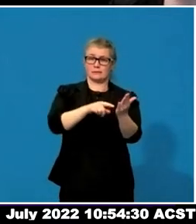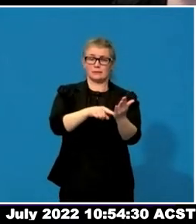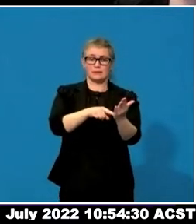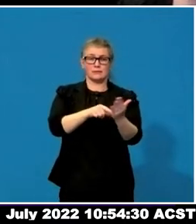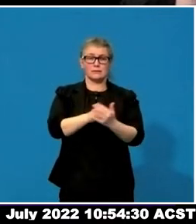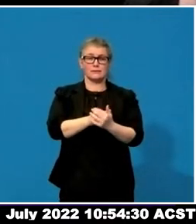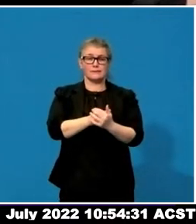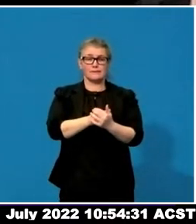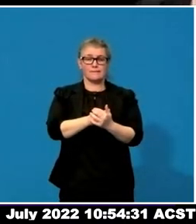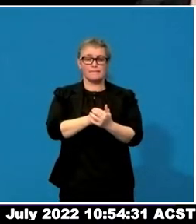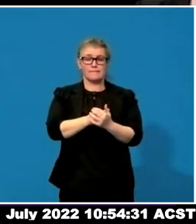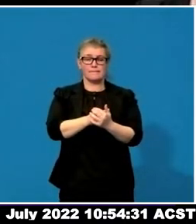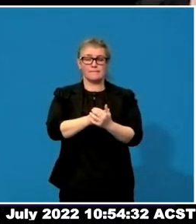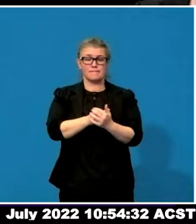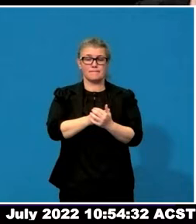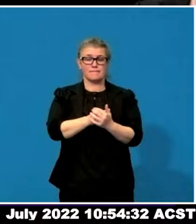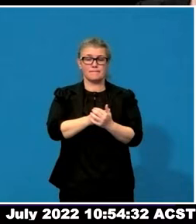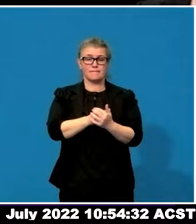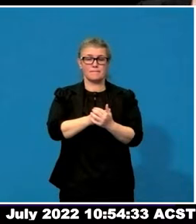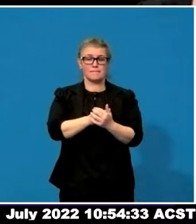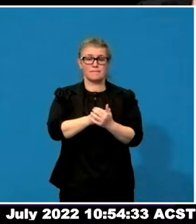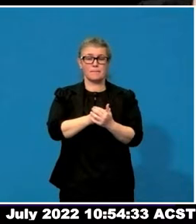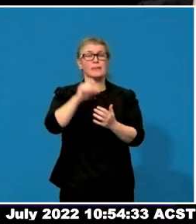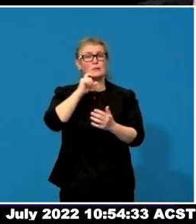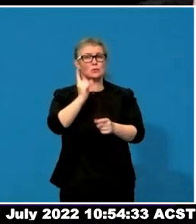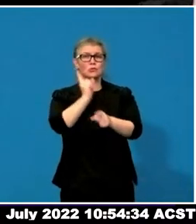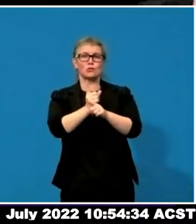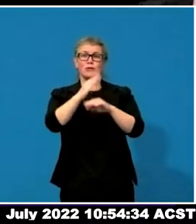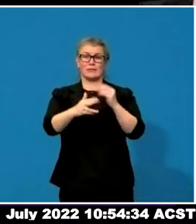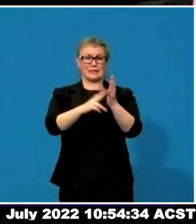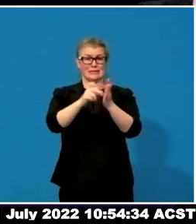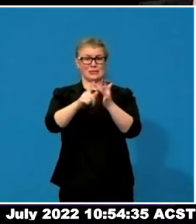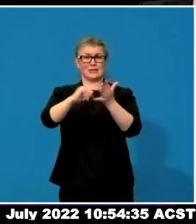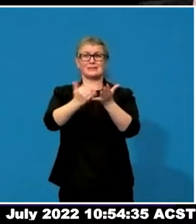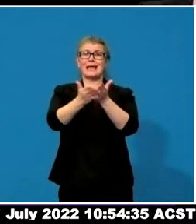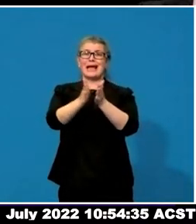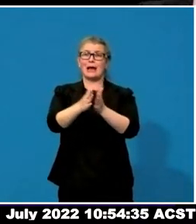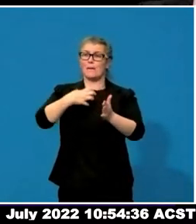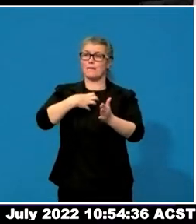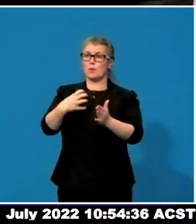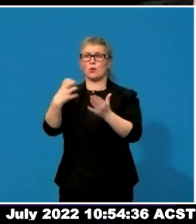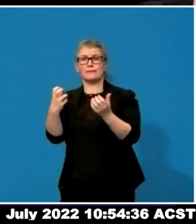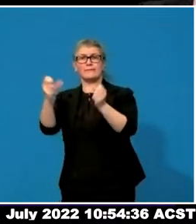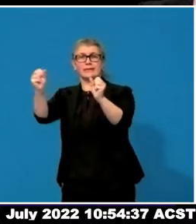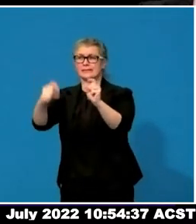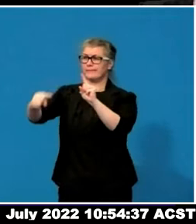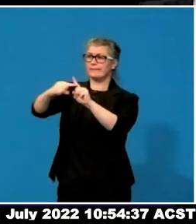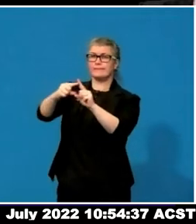model would be more effective in remote communities if it were more community based.